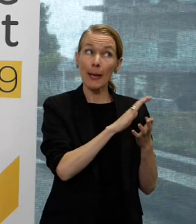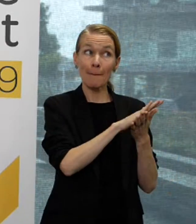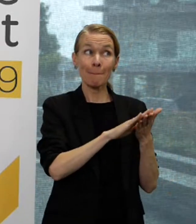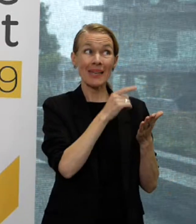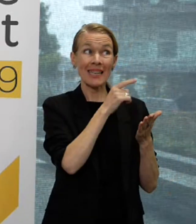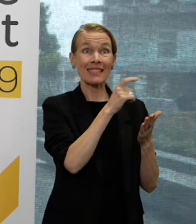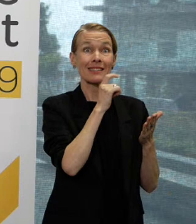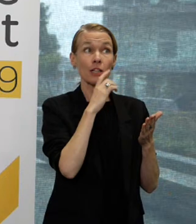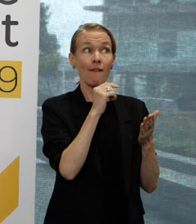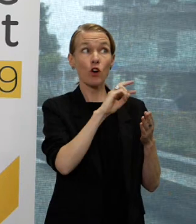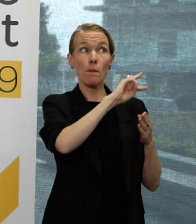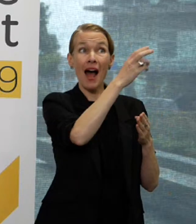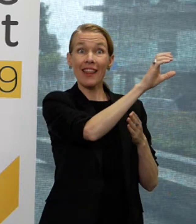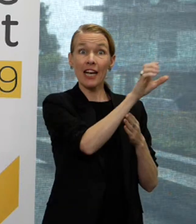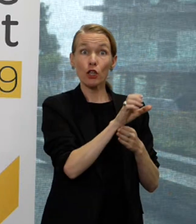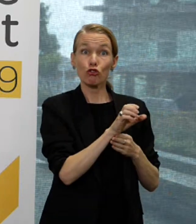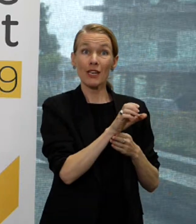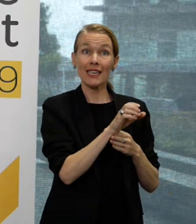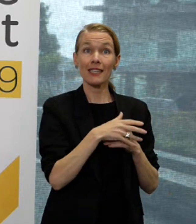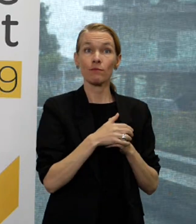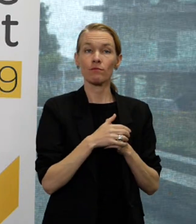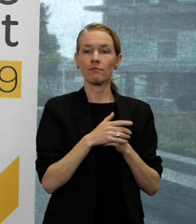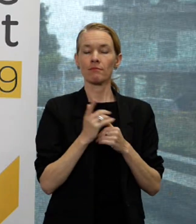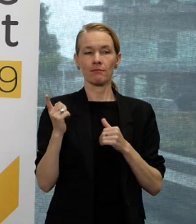They have international crews, and the crews